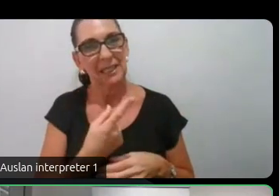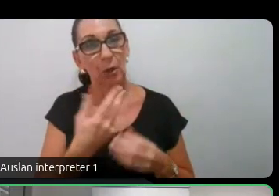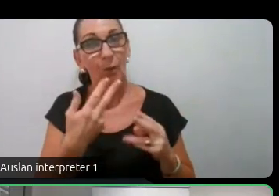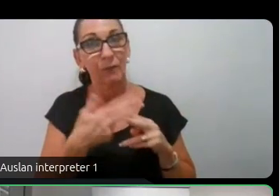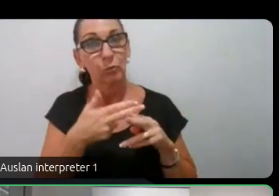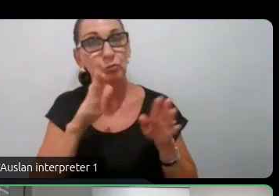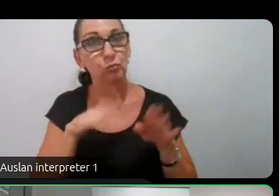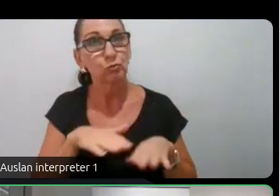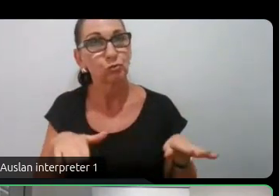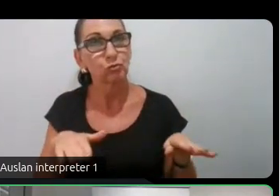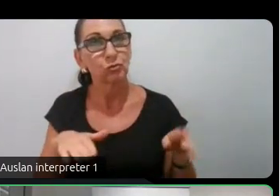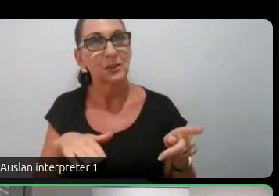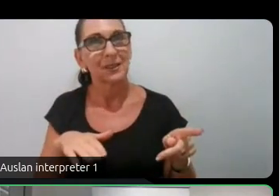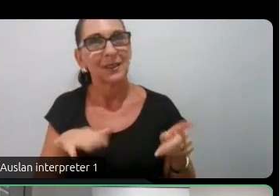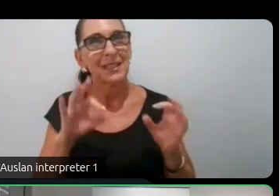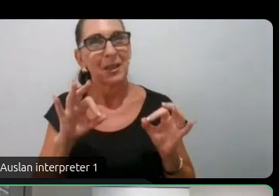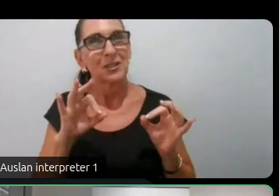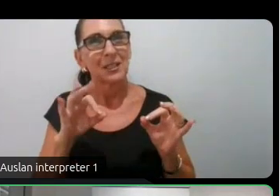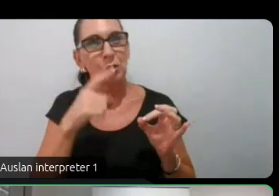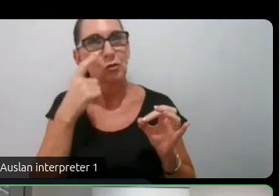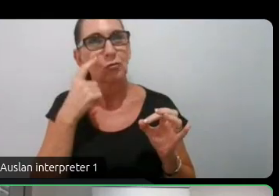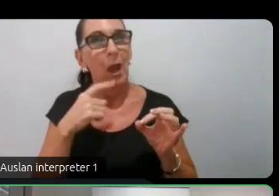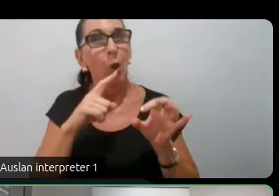particularly when you're trying to get increased like support worker assistance and things like